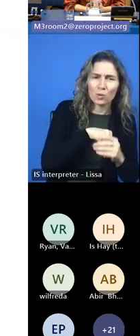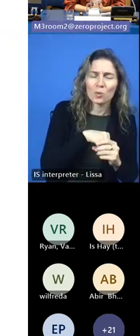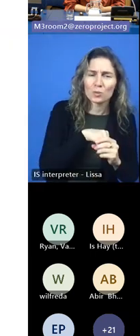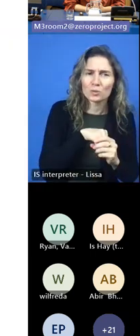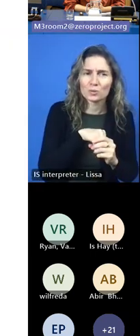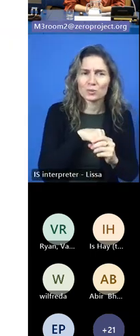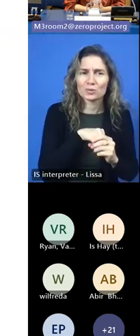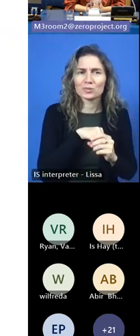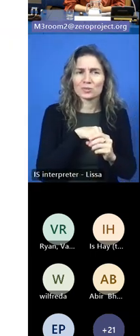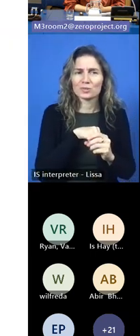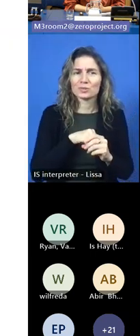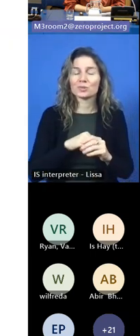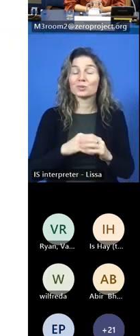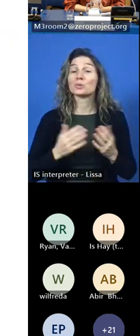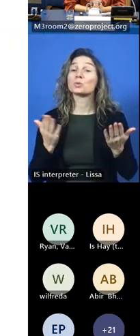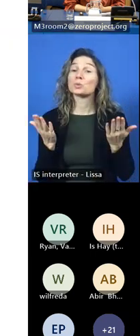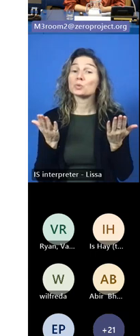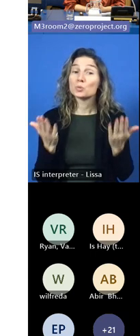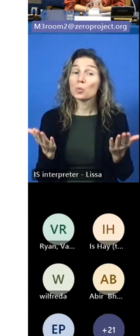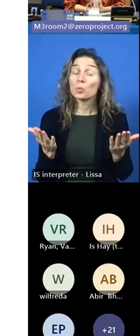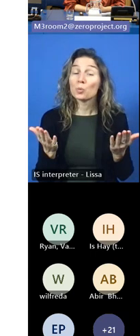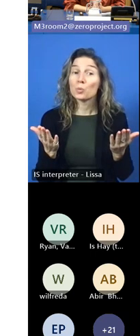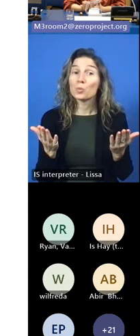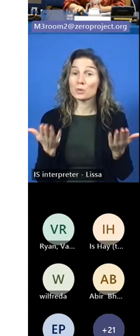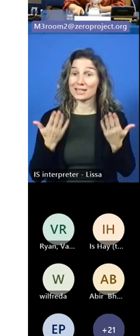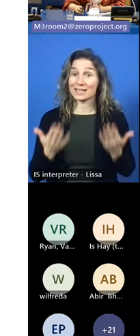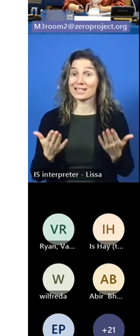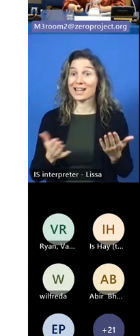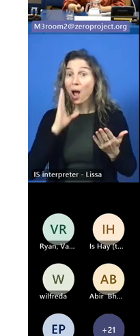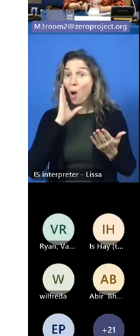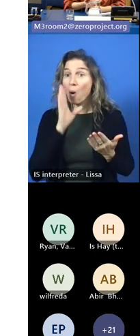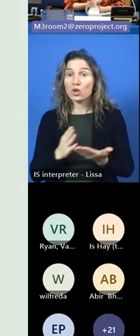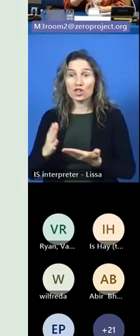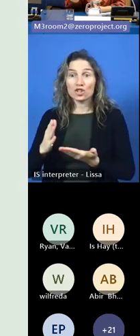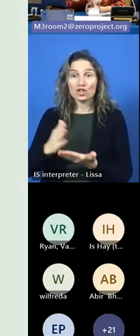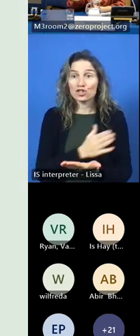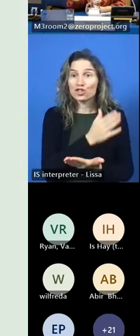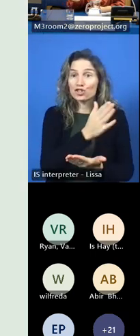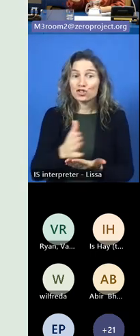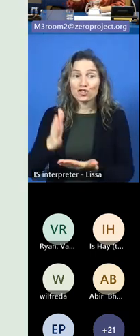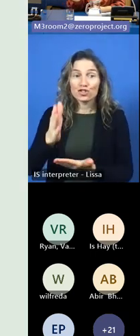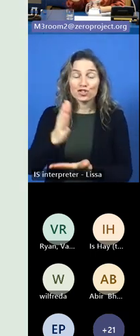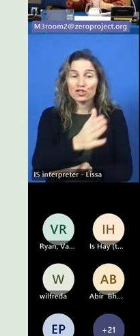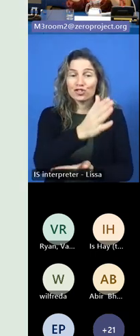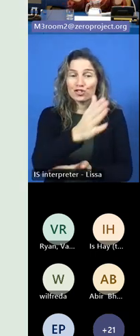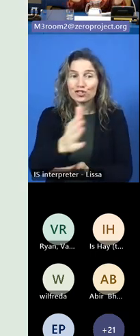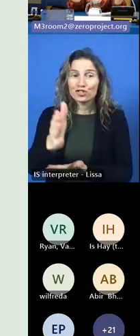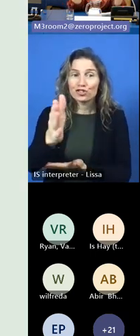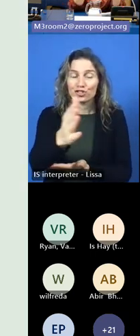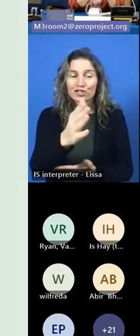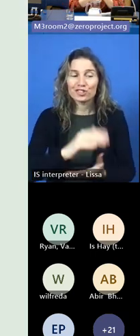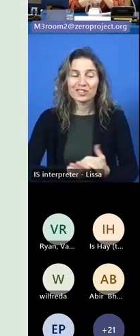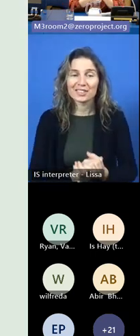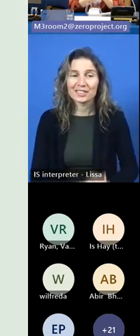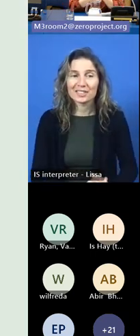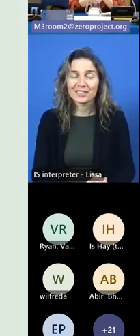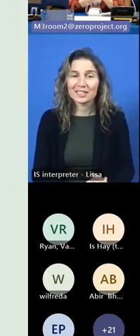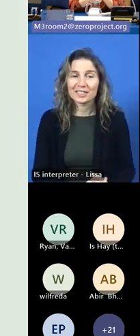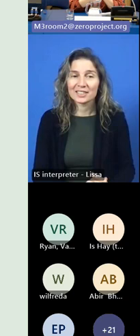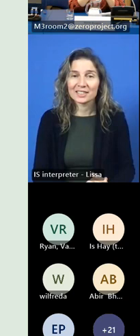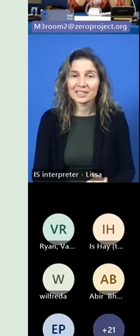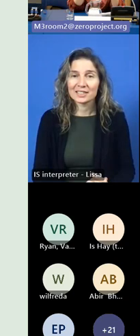go on a bit of a journey and we're going to take a look at certain things that... We're going to